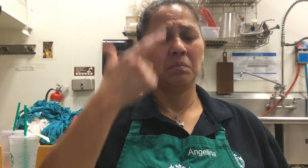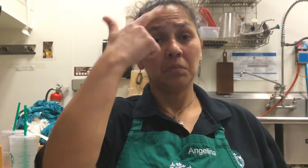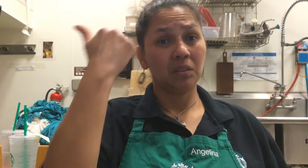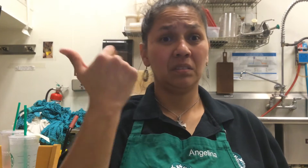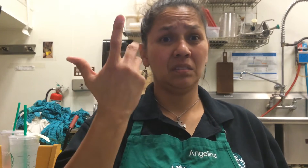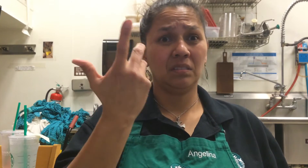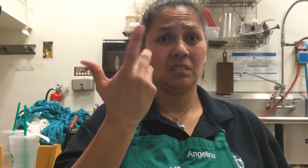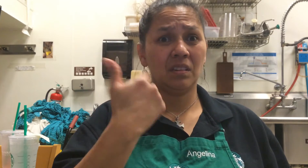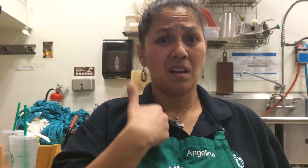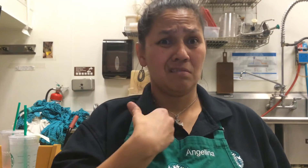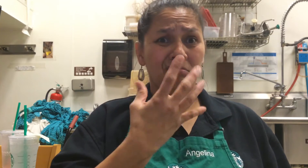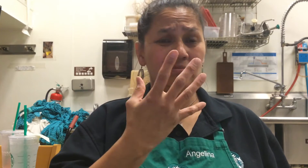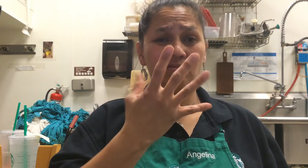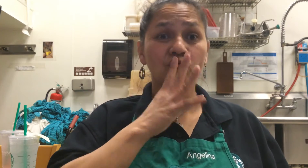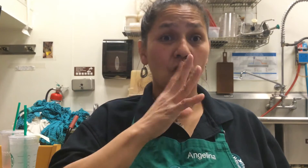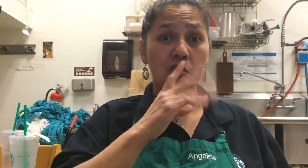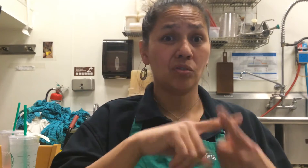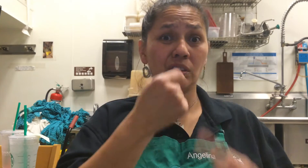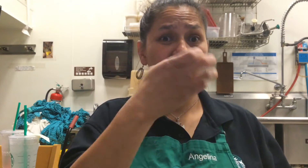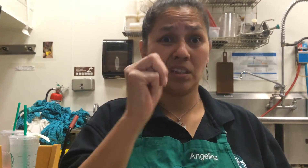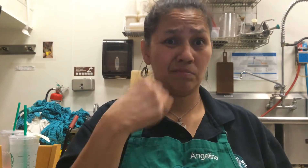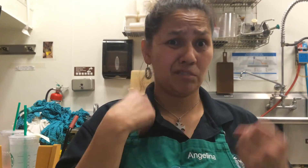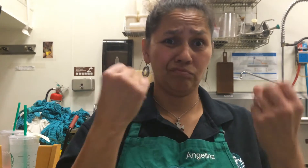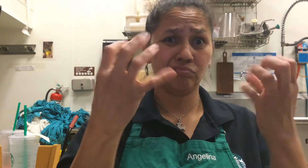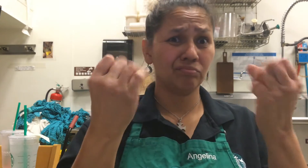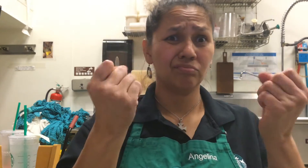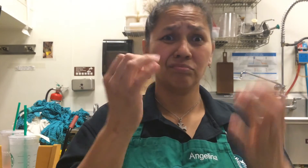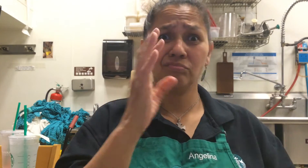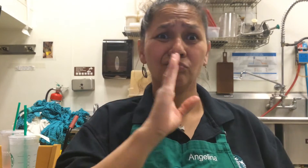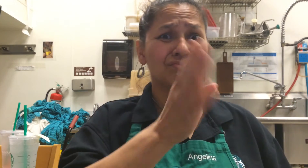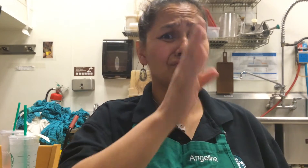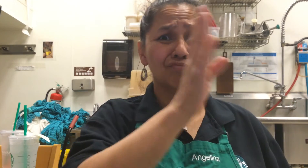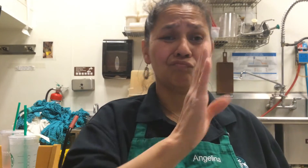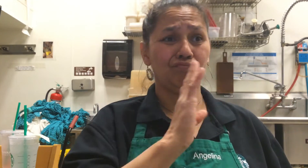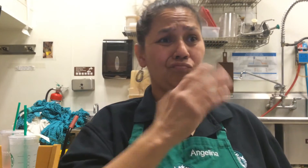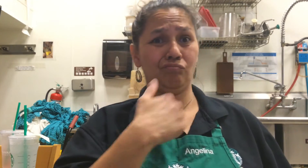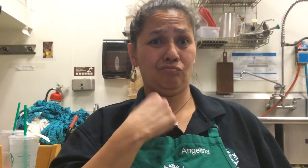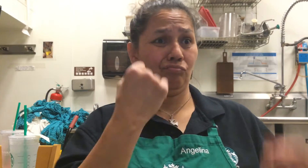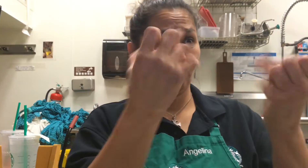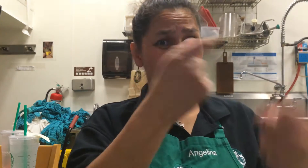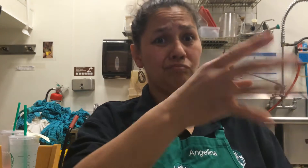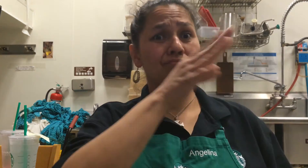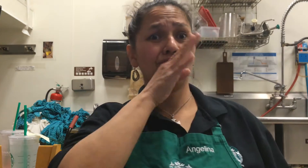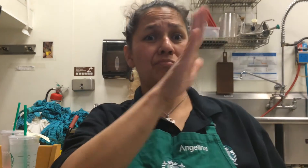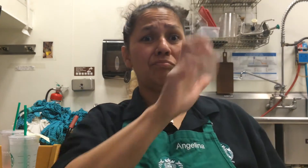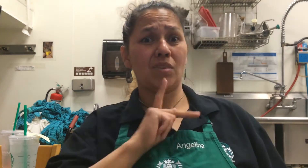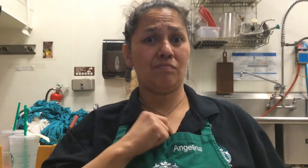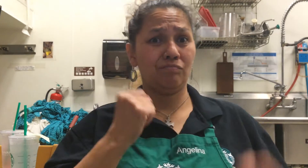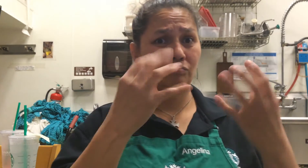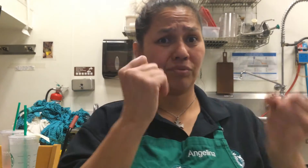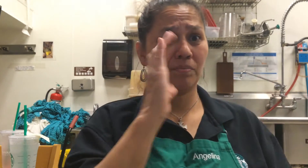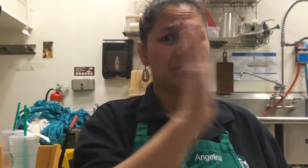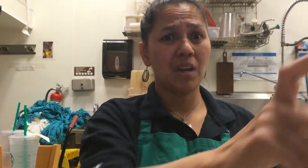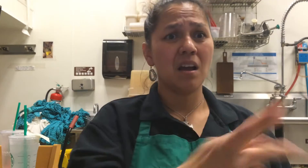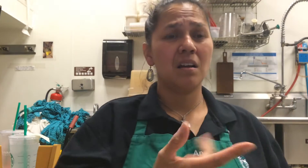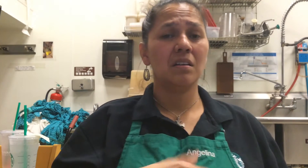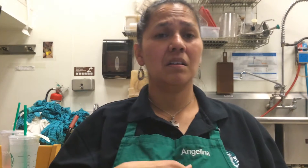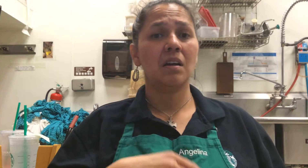Just because I signed directly and customers spoke back.